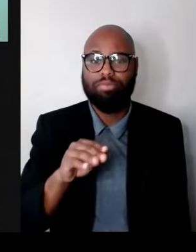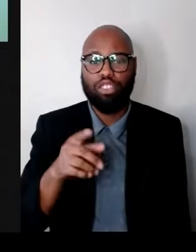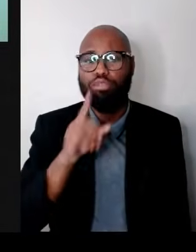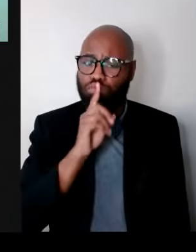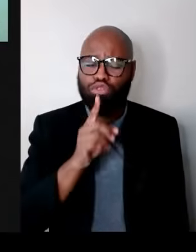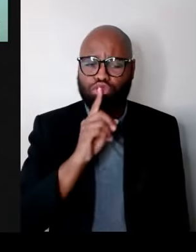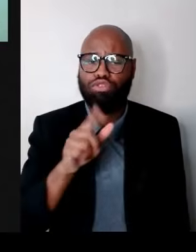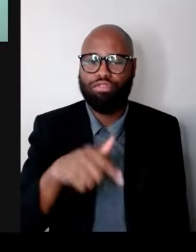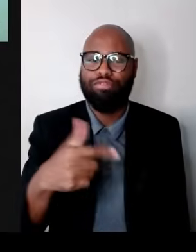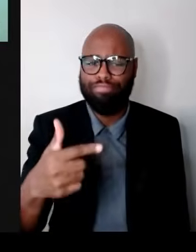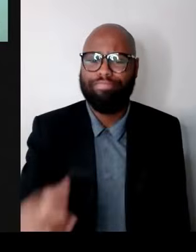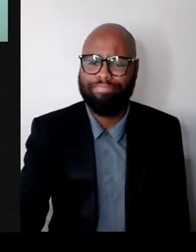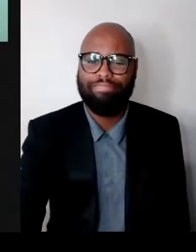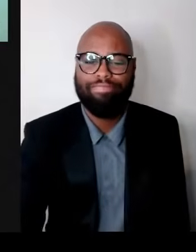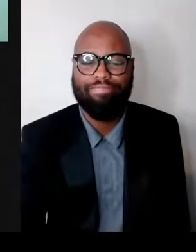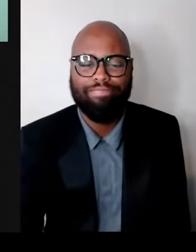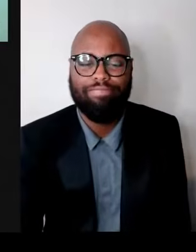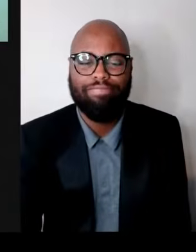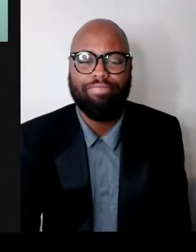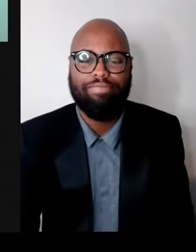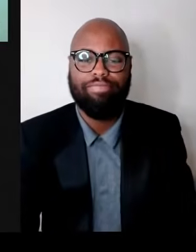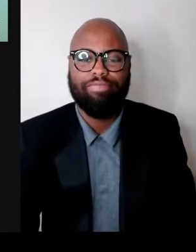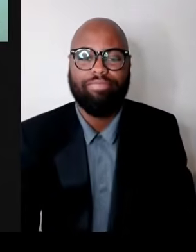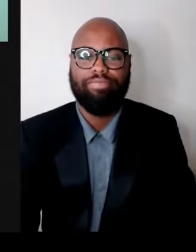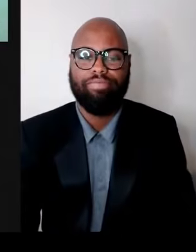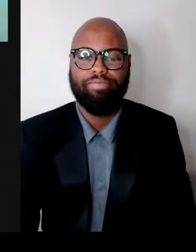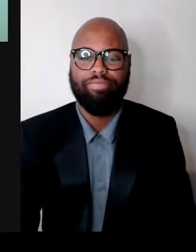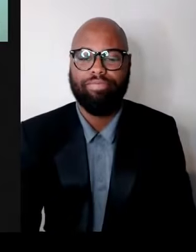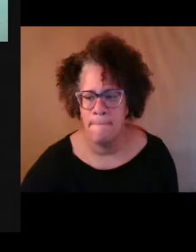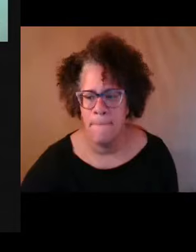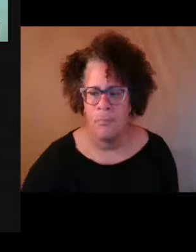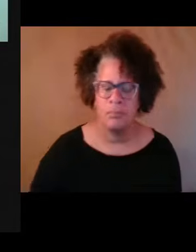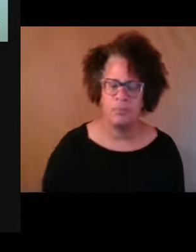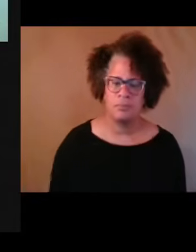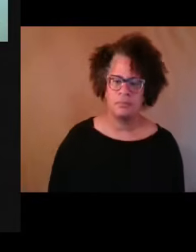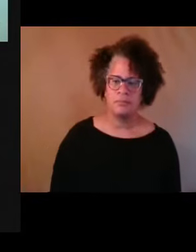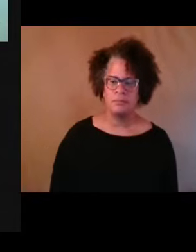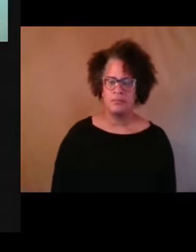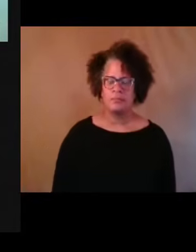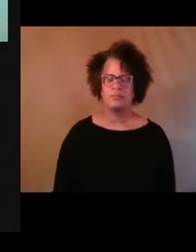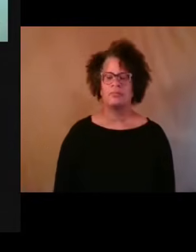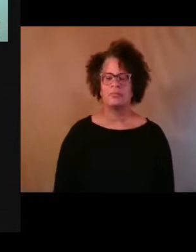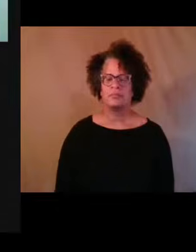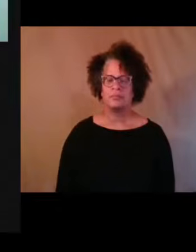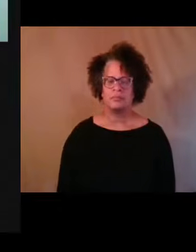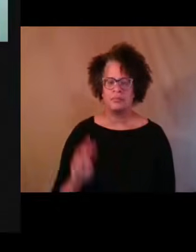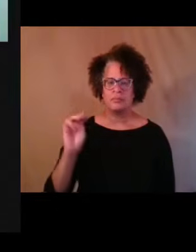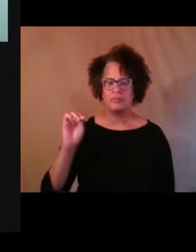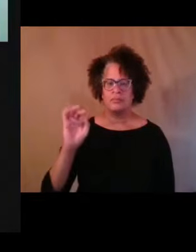and it seemed like it was almost tailor-made for you. I would wanna pull this question up.